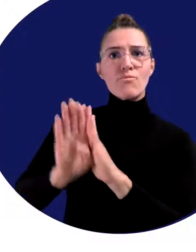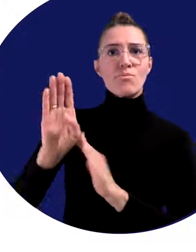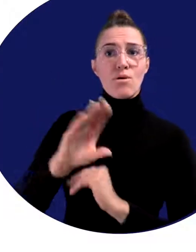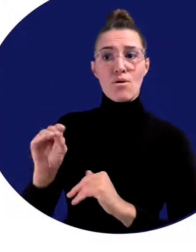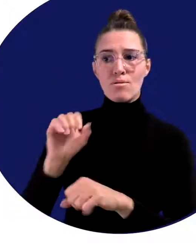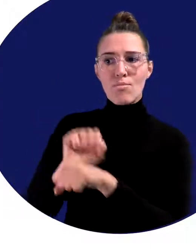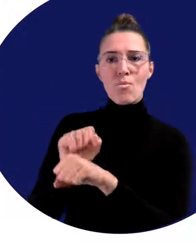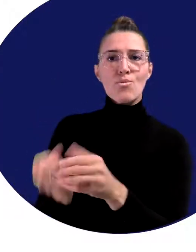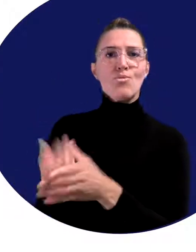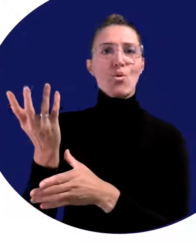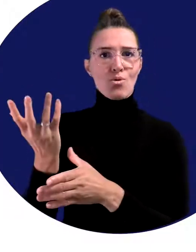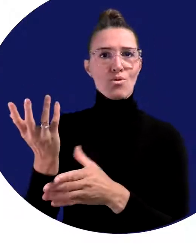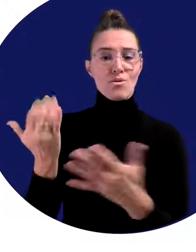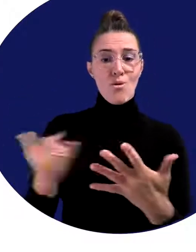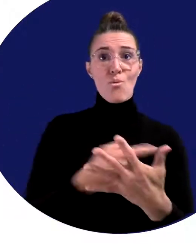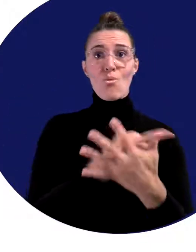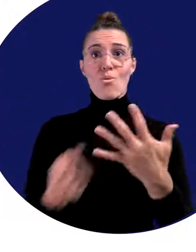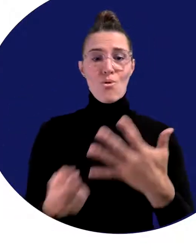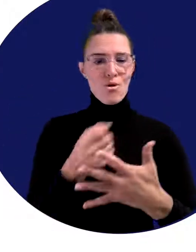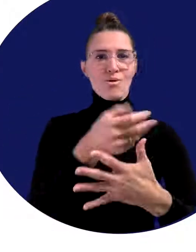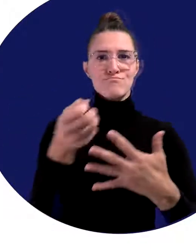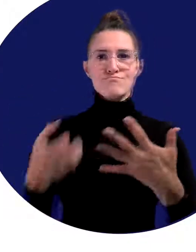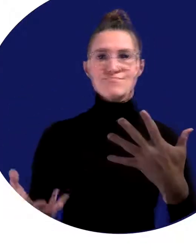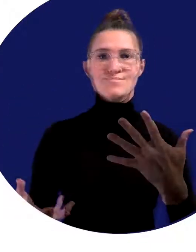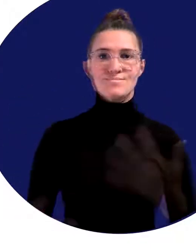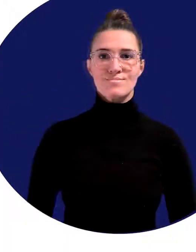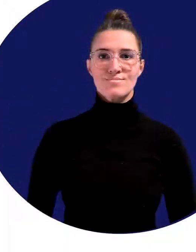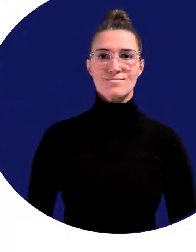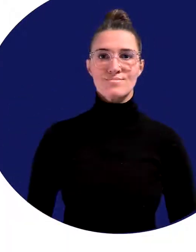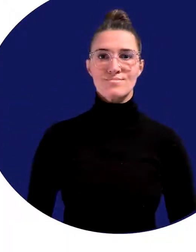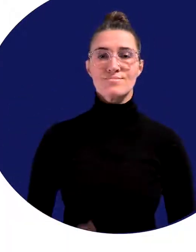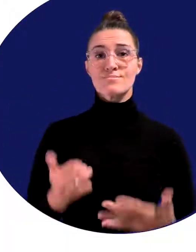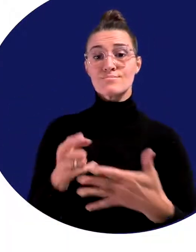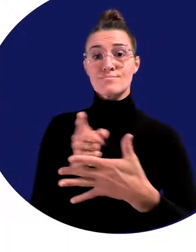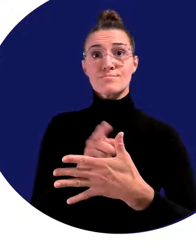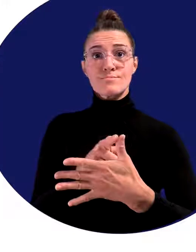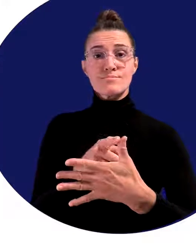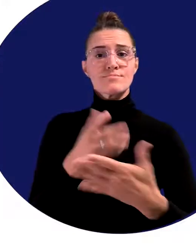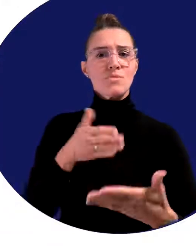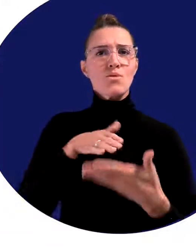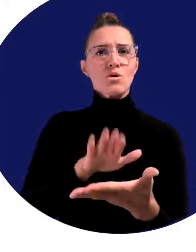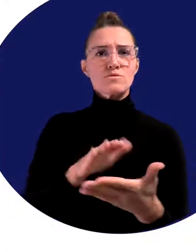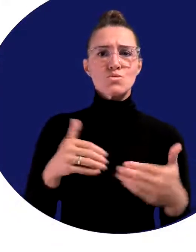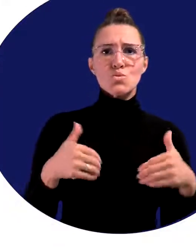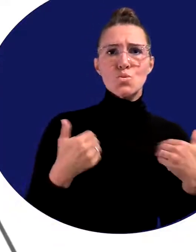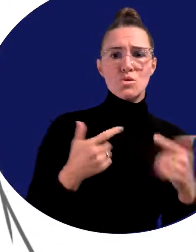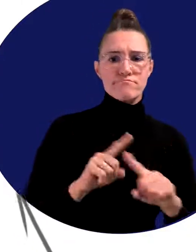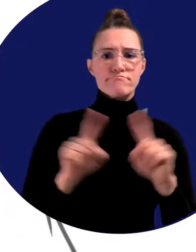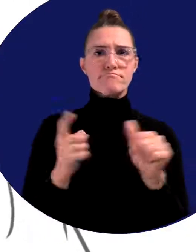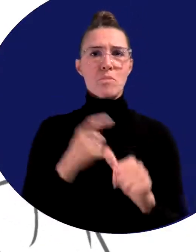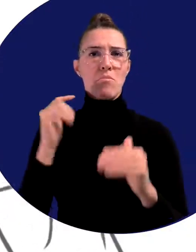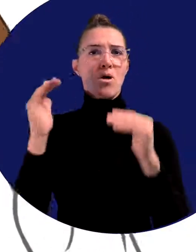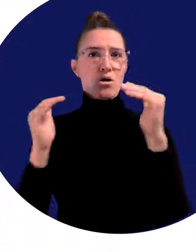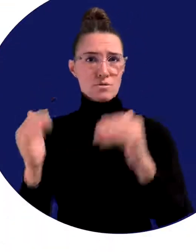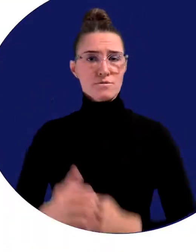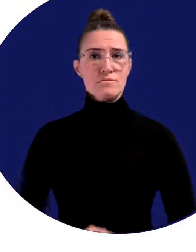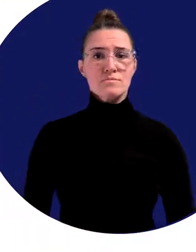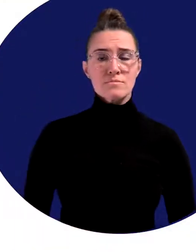Let's have a closer look at each principle. Guiding Principle #1 Address youth clients separate from adults.